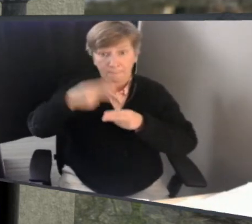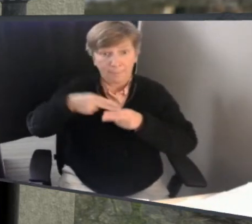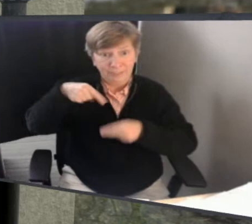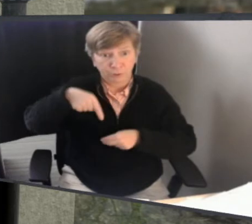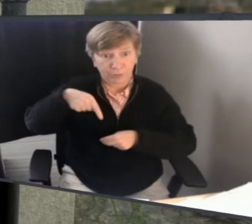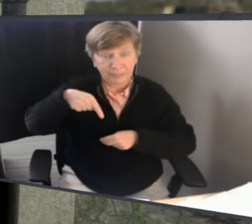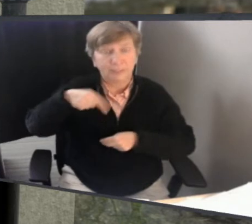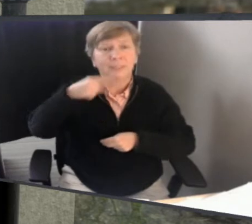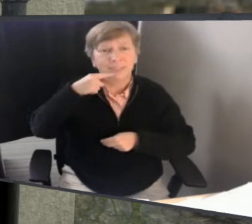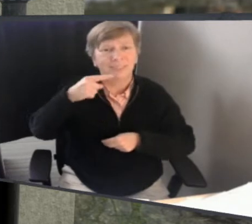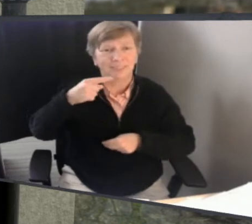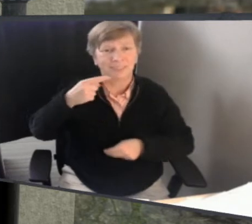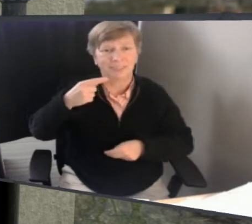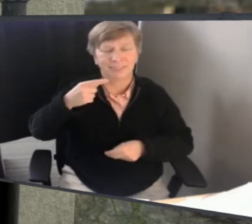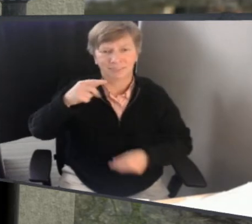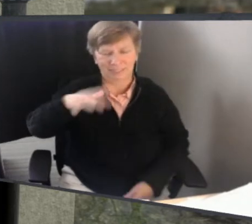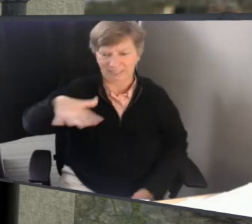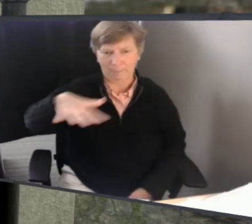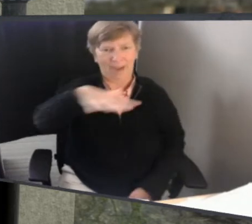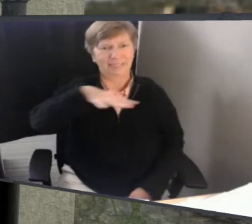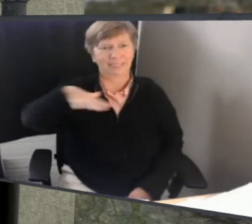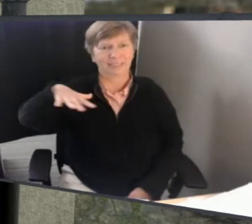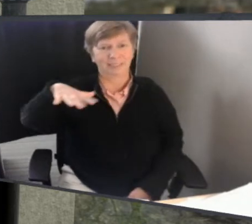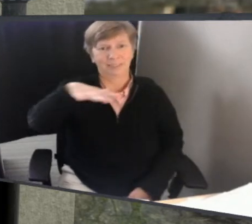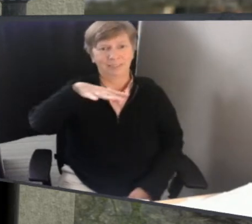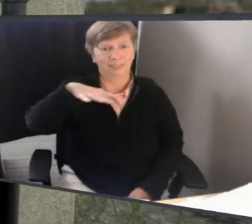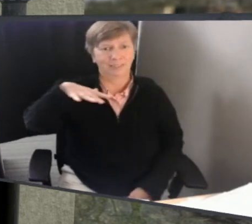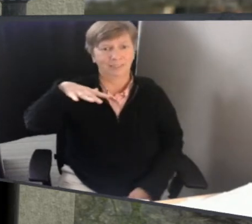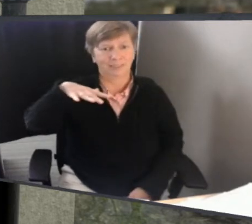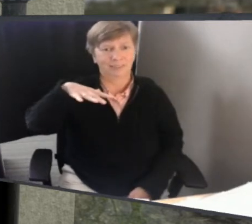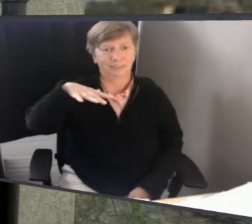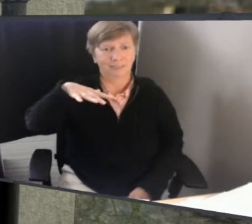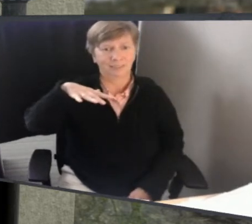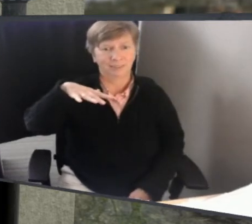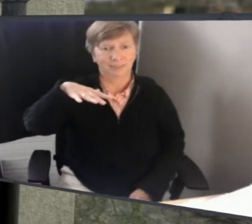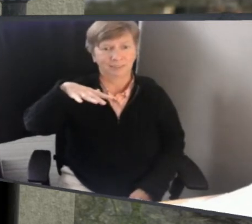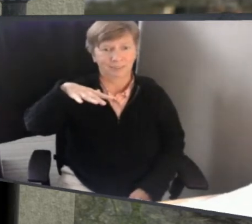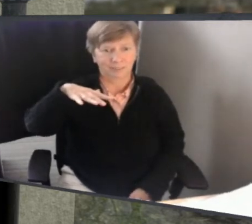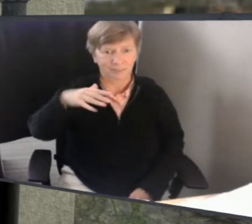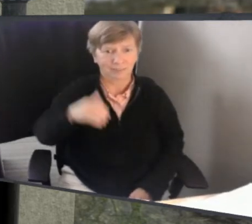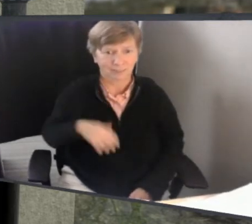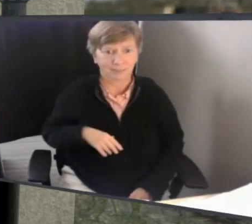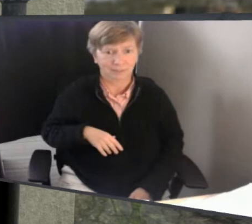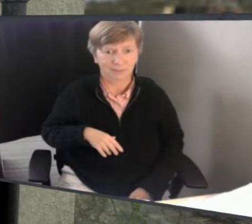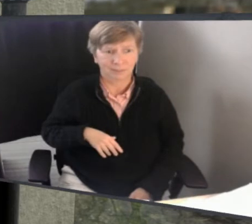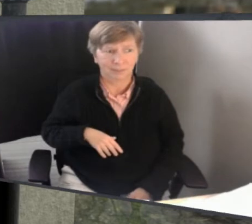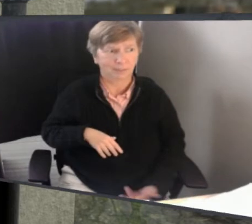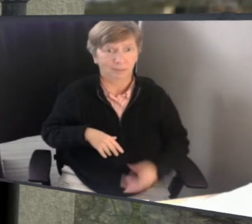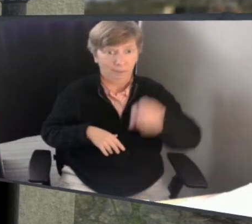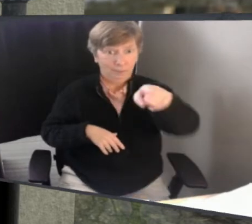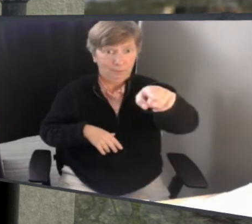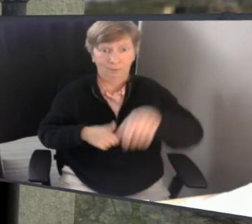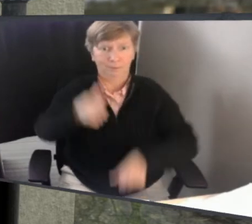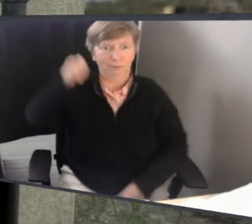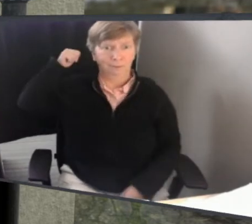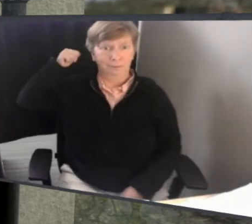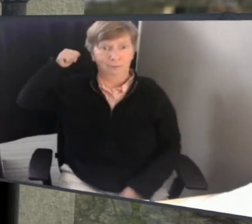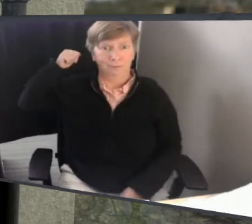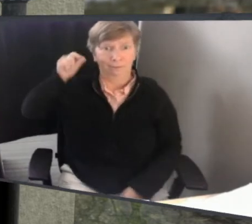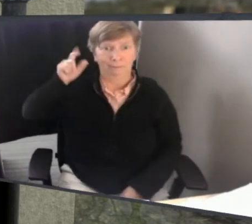actually happening. The reason I mentioned this example is because of the space, we think about this